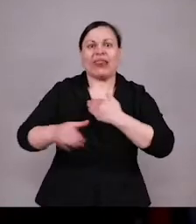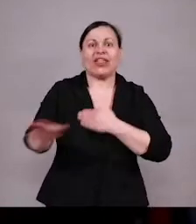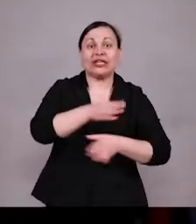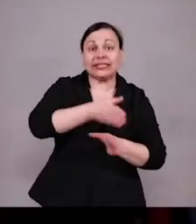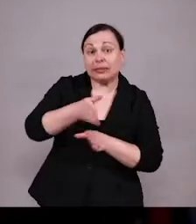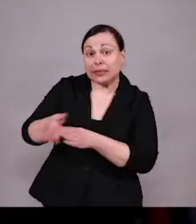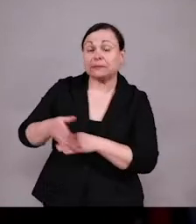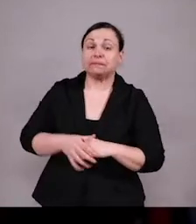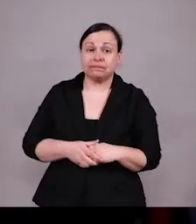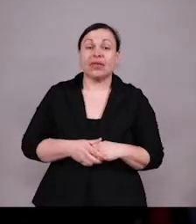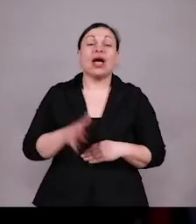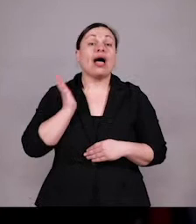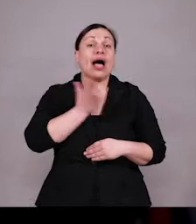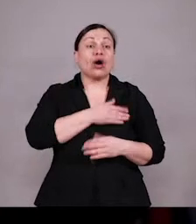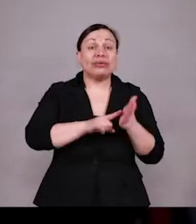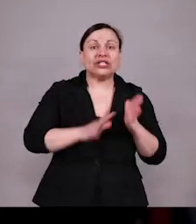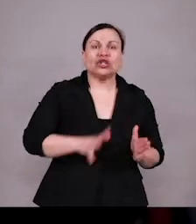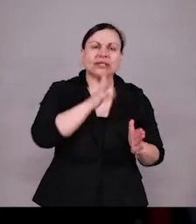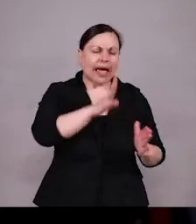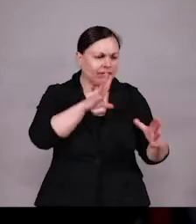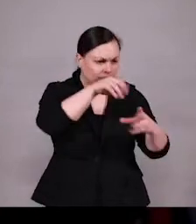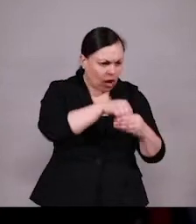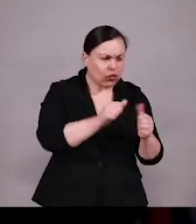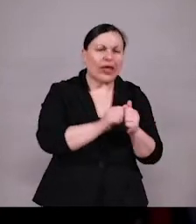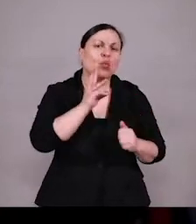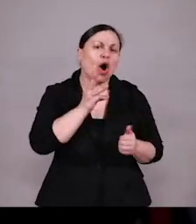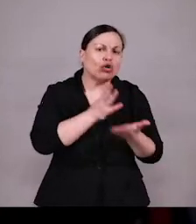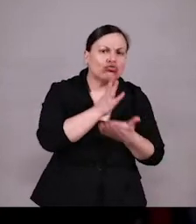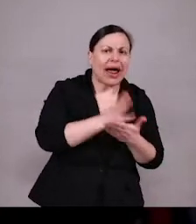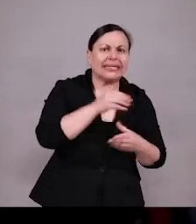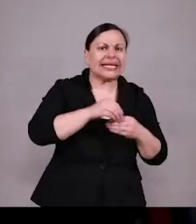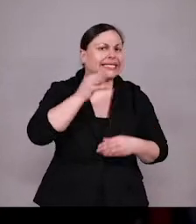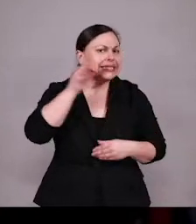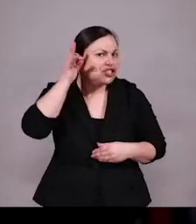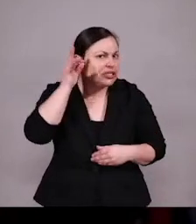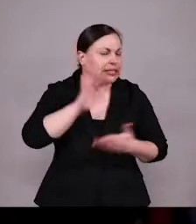Our researchers have addressed water rights in indigenous communities and explored the